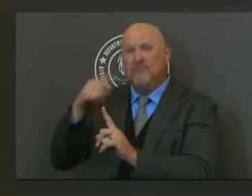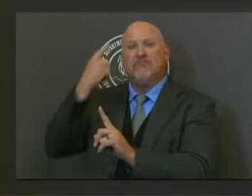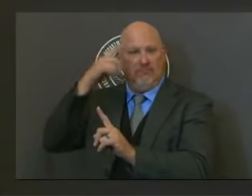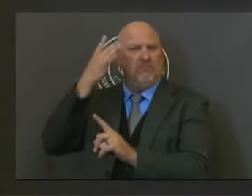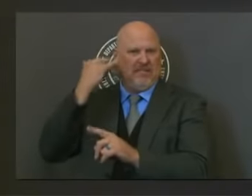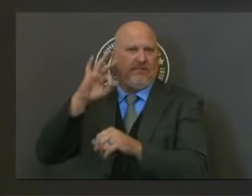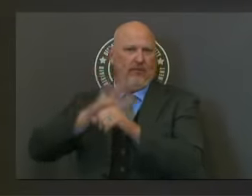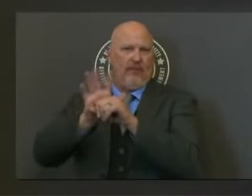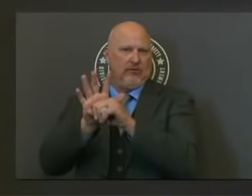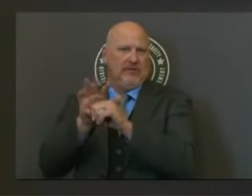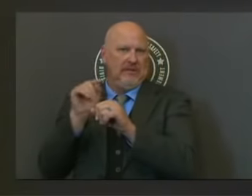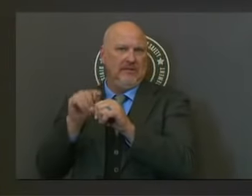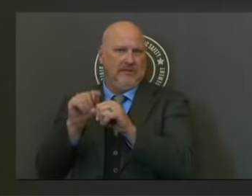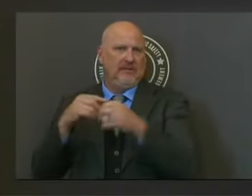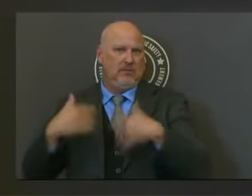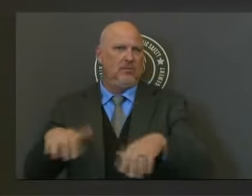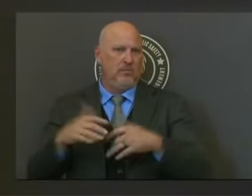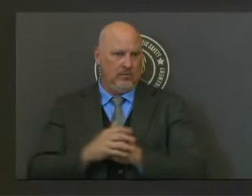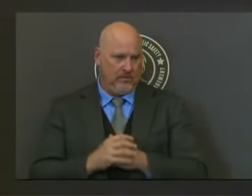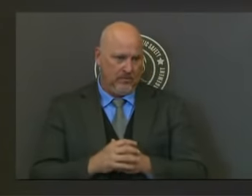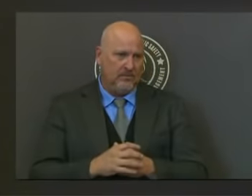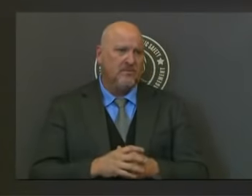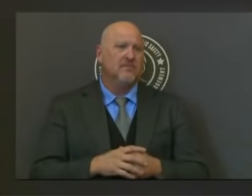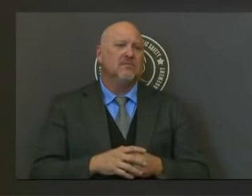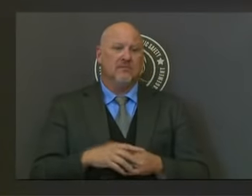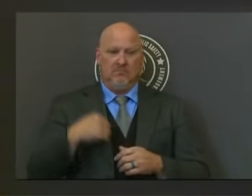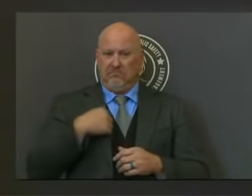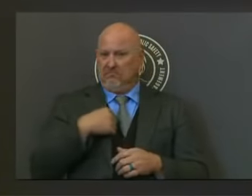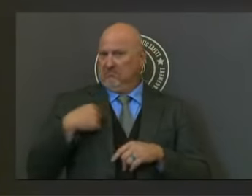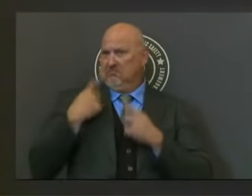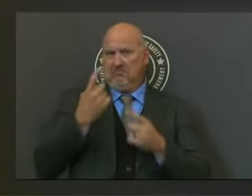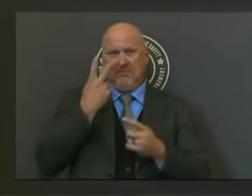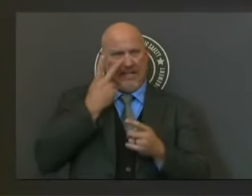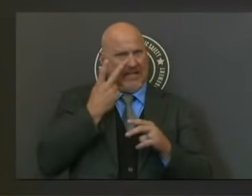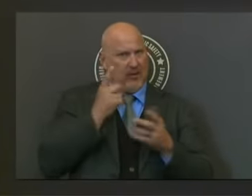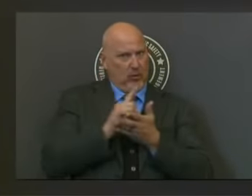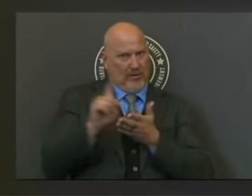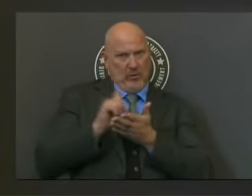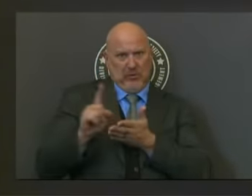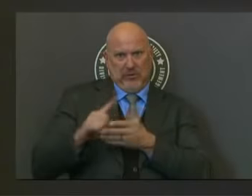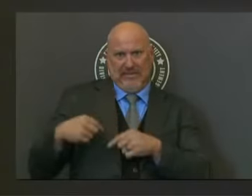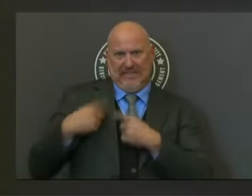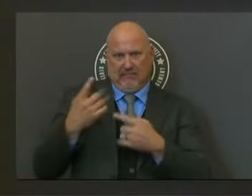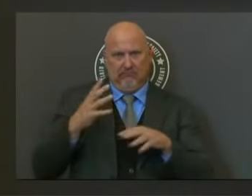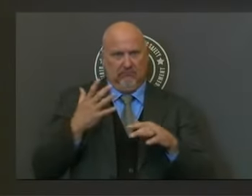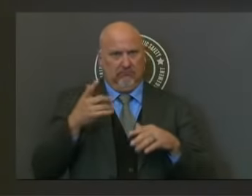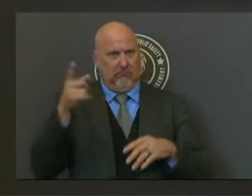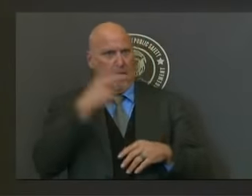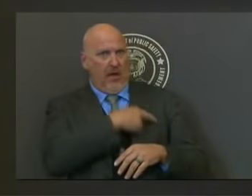you know we've seen in the past couple weeks but our health care